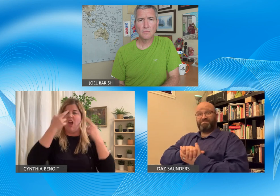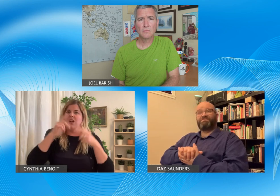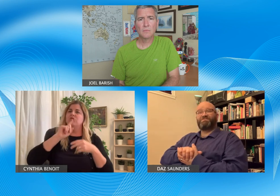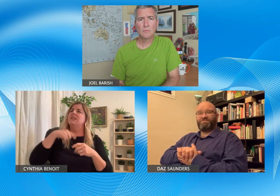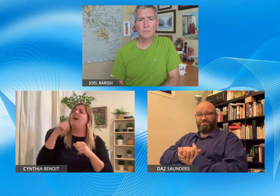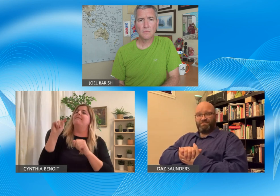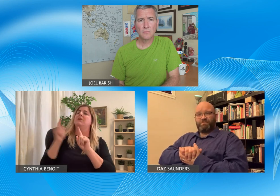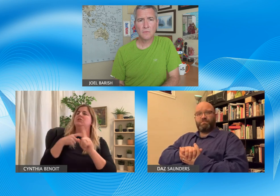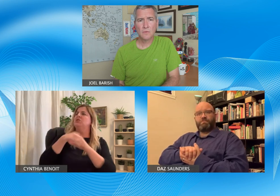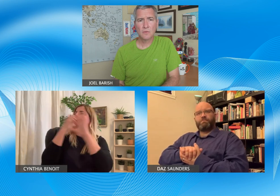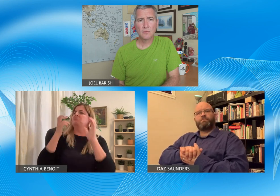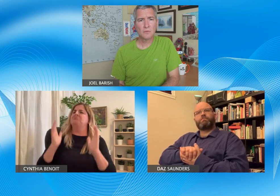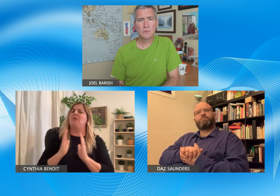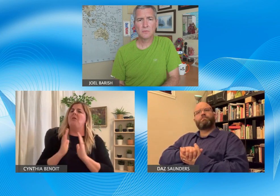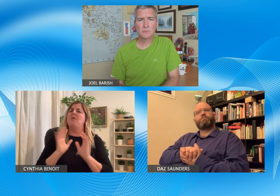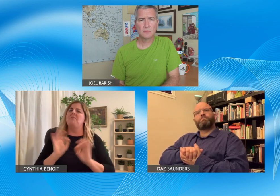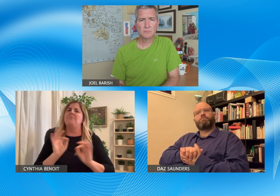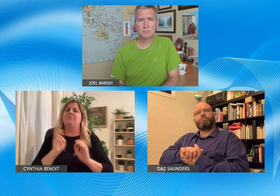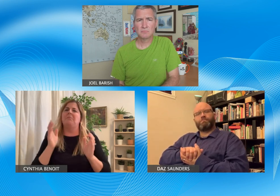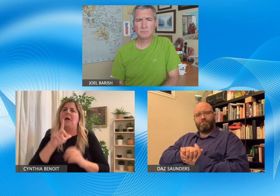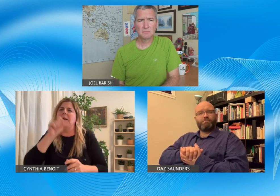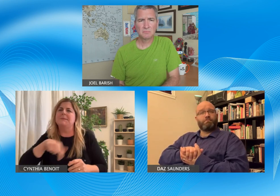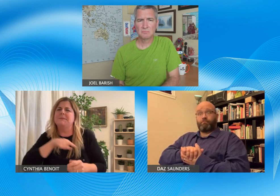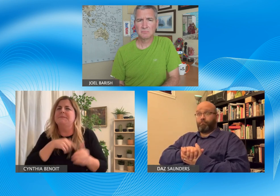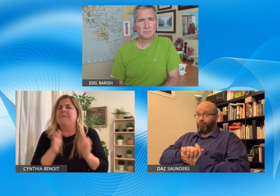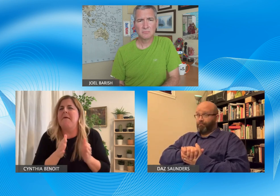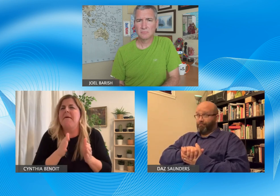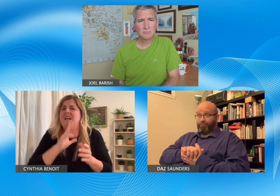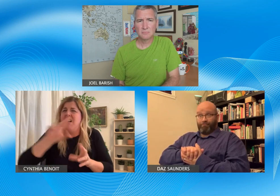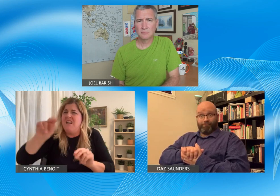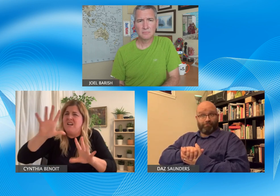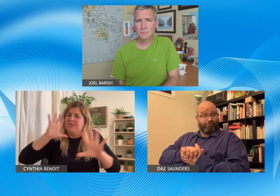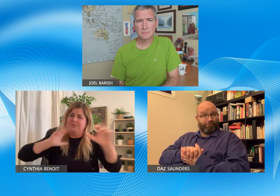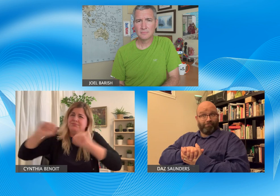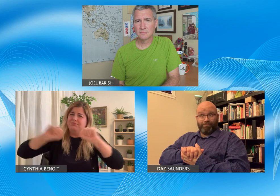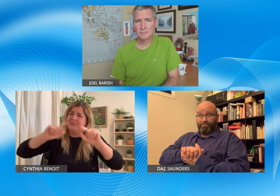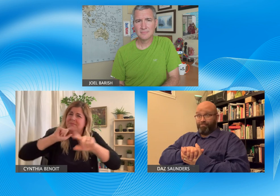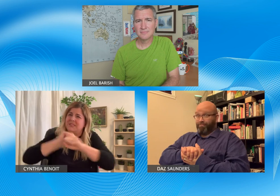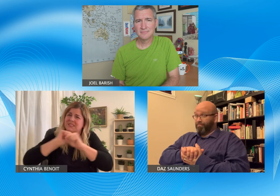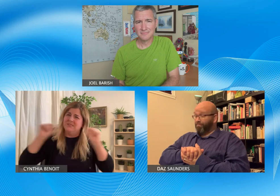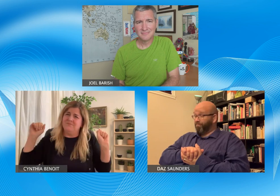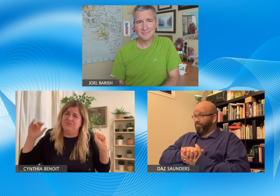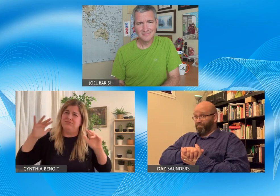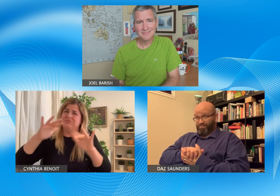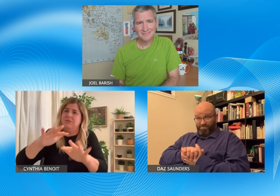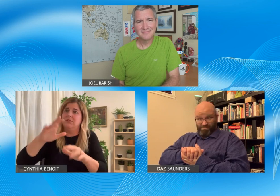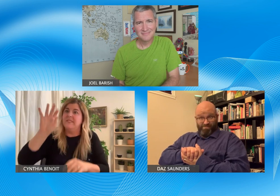We were quite amazed, because at first, we thought the event would bring a small turnout. We were definitely mistaken. It was actually quite the opposite and there were many attendees